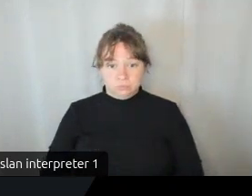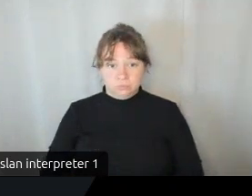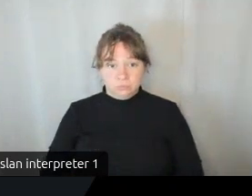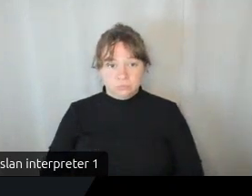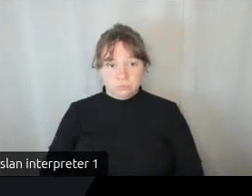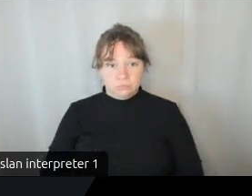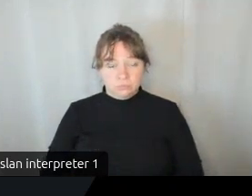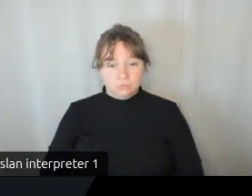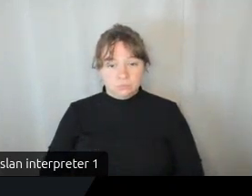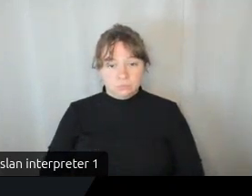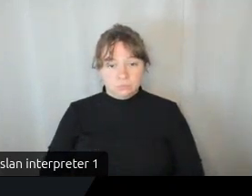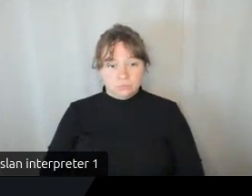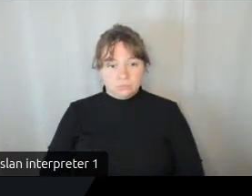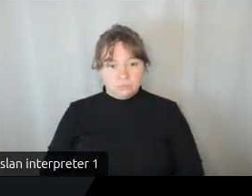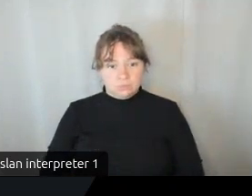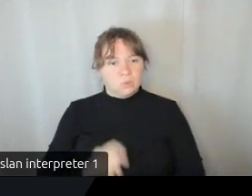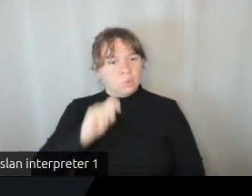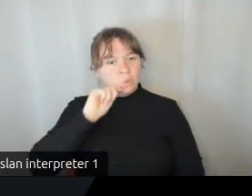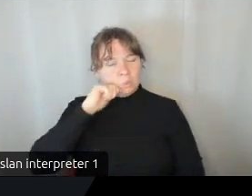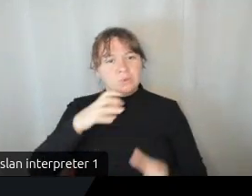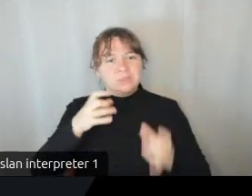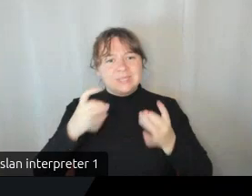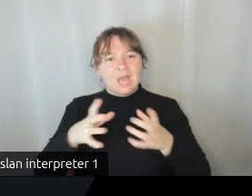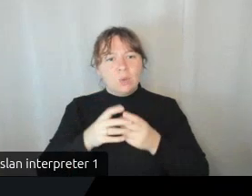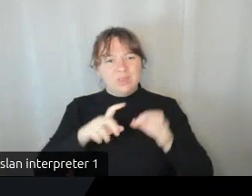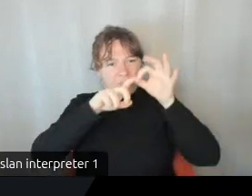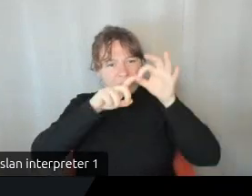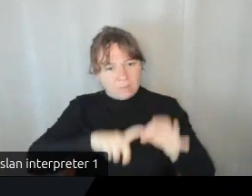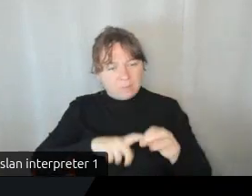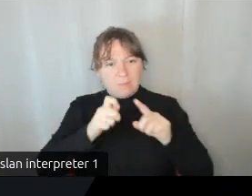a couple of polls just to find out who's joining us in the webinar today. and I'll just launch them